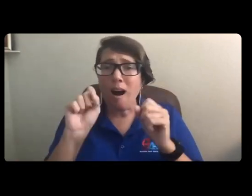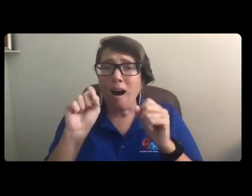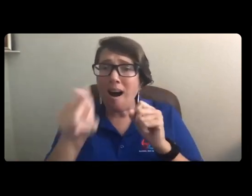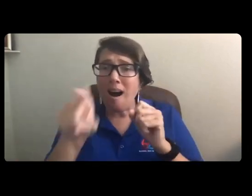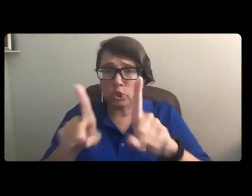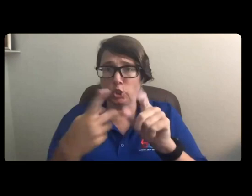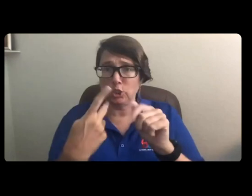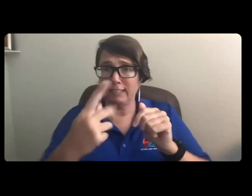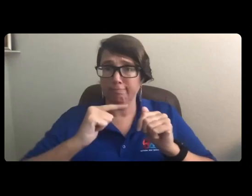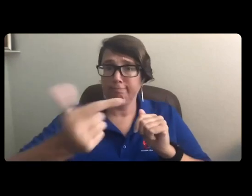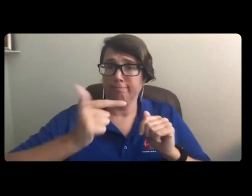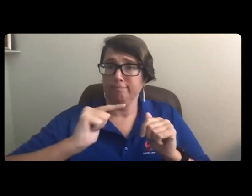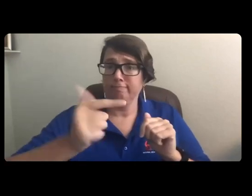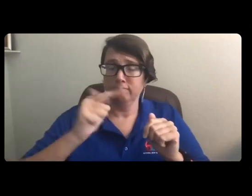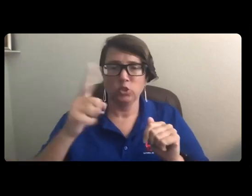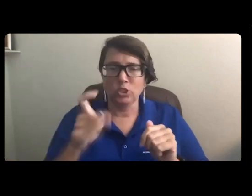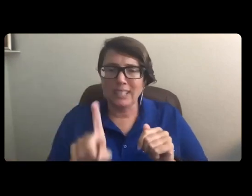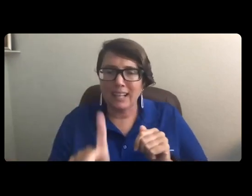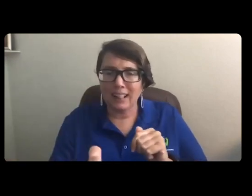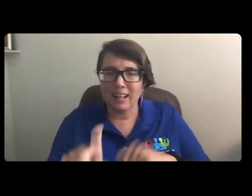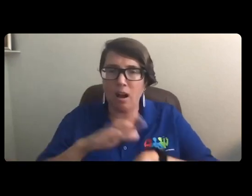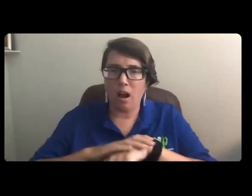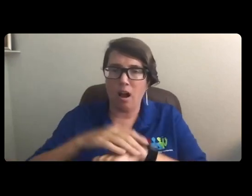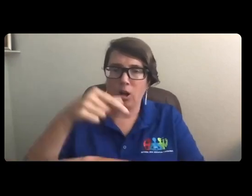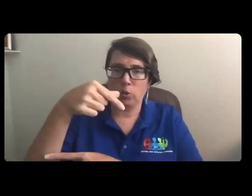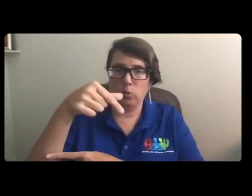Zoom platform.